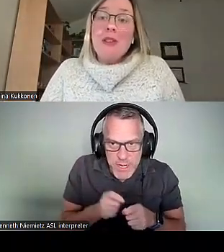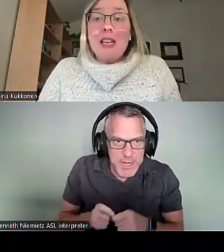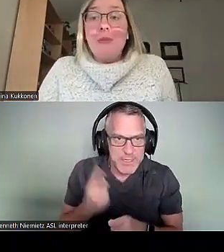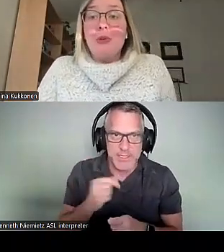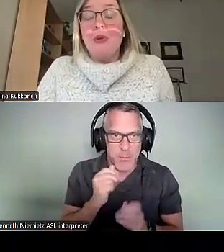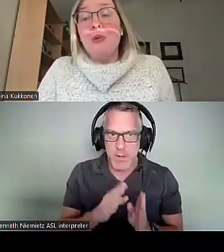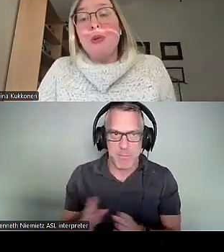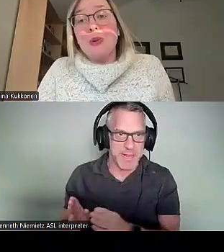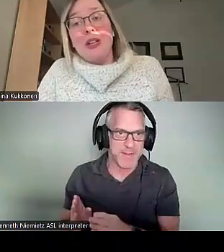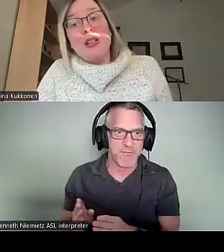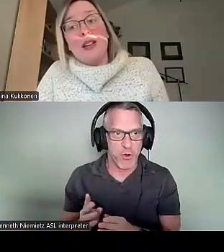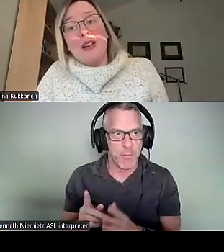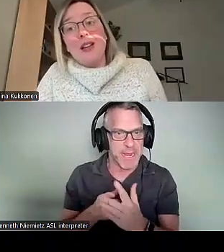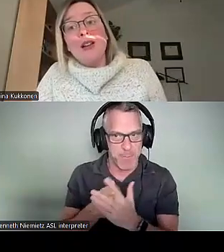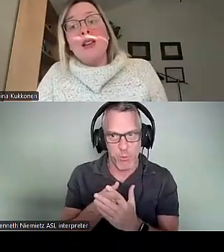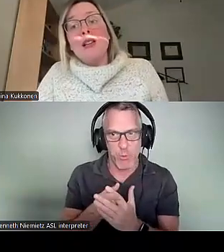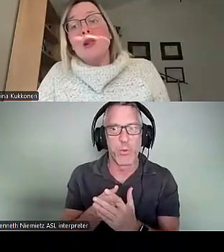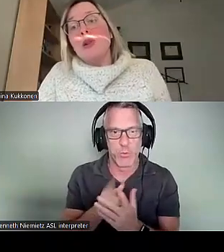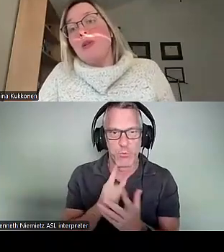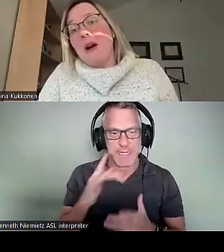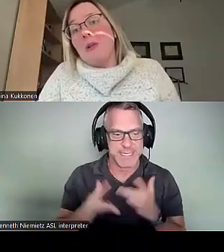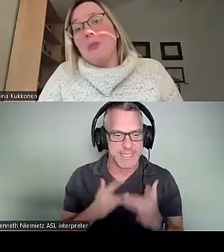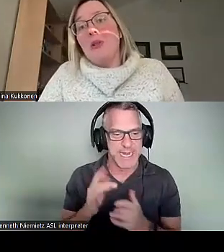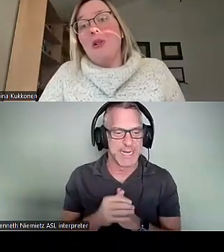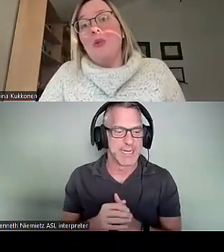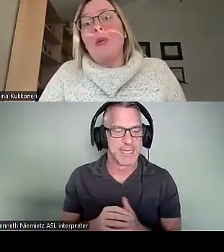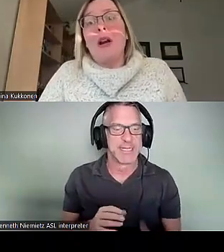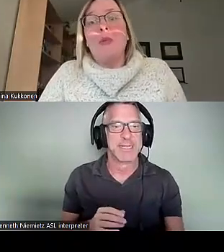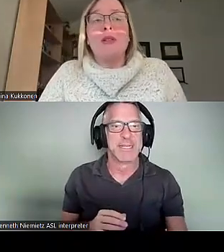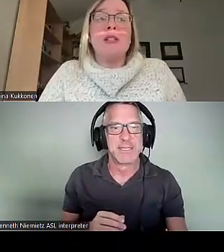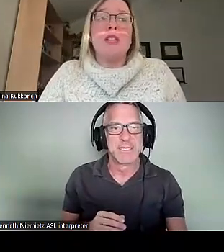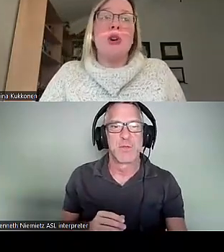but that came through and was really exciting. So at the fabric mural, we were able to stitch